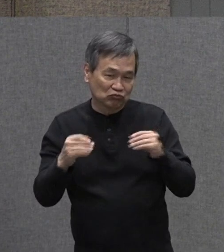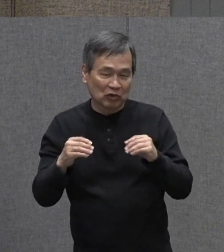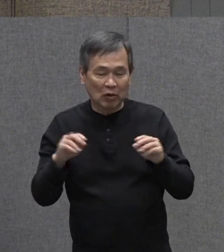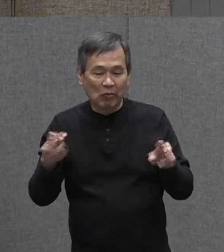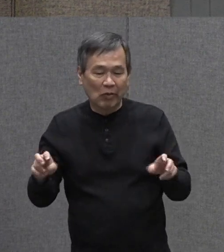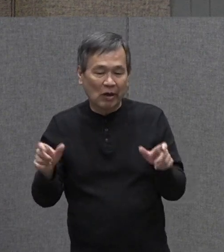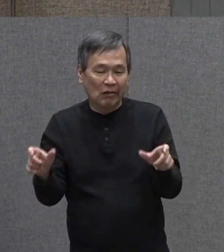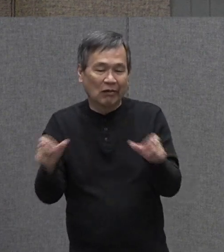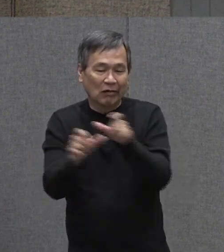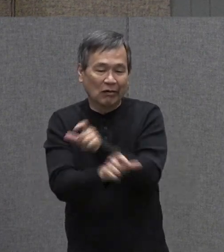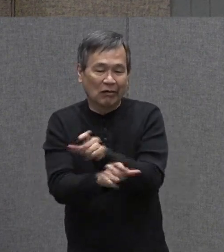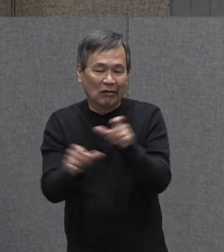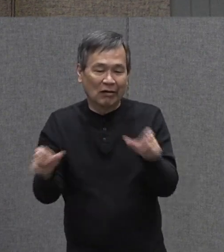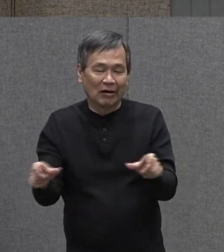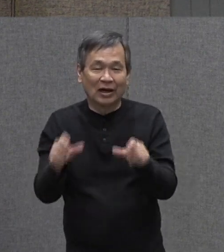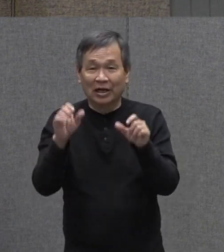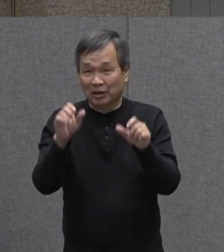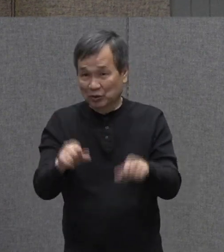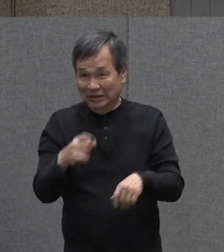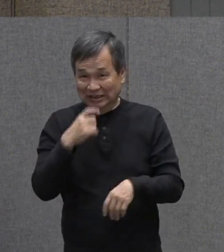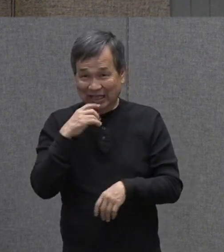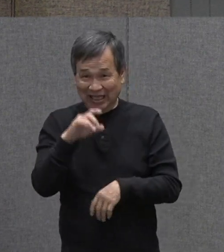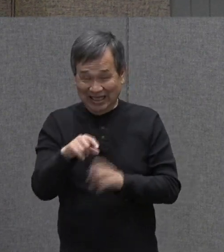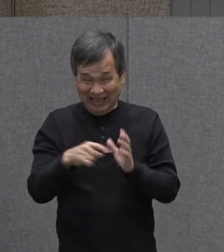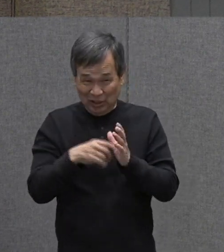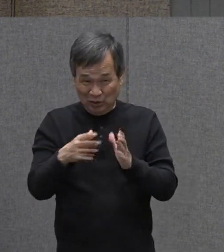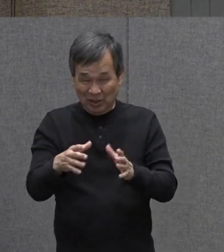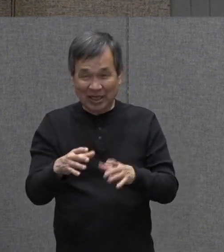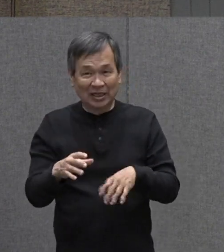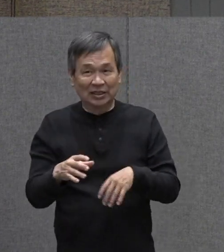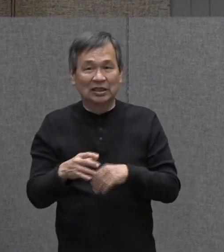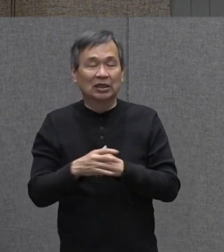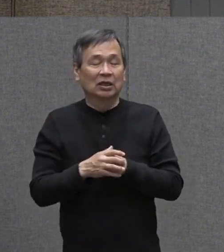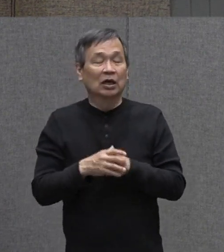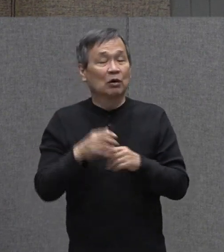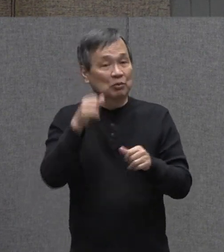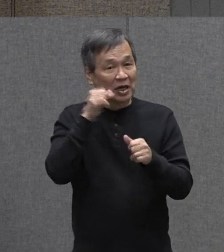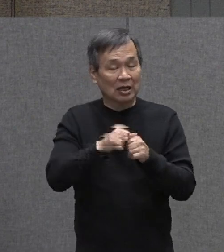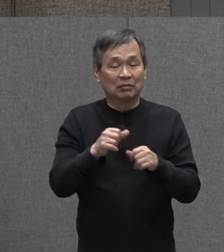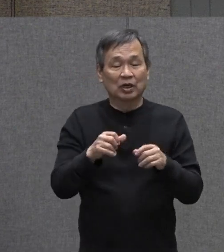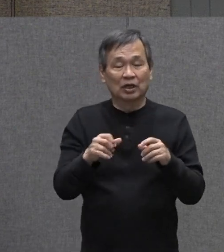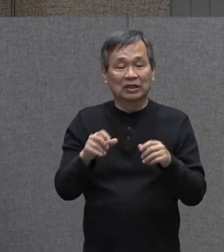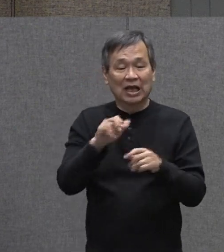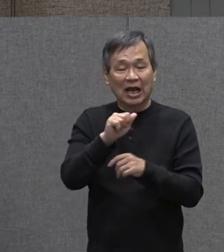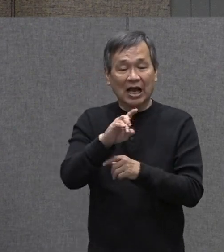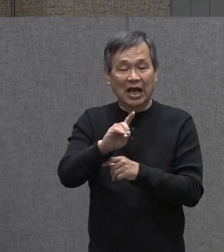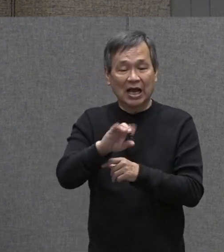When we say our sentences this way, our describing word comes first,